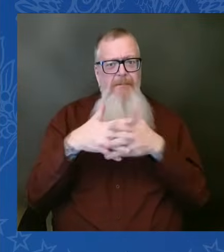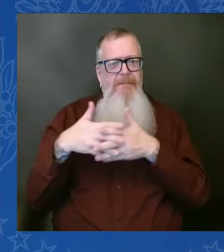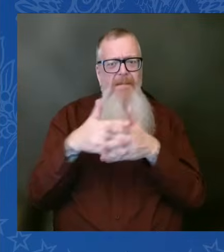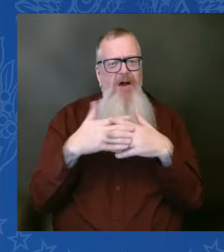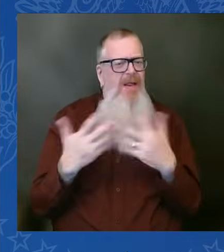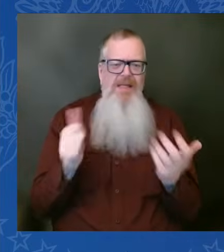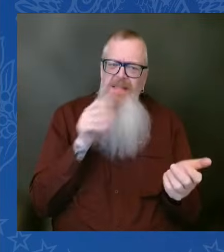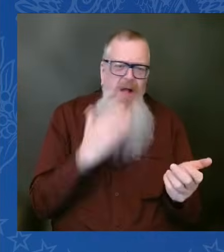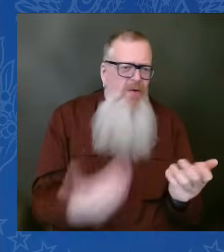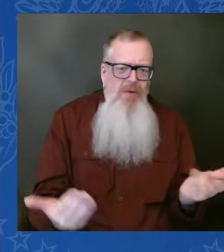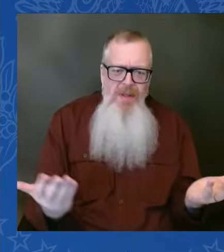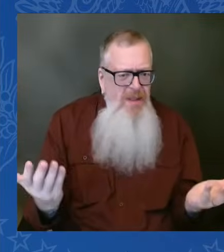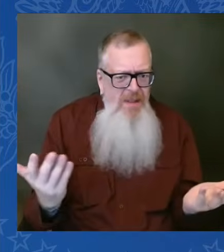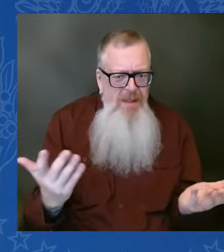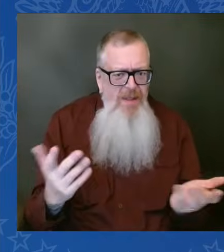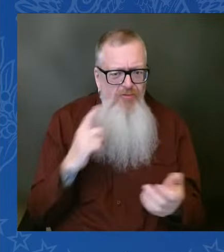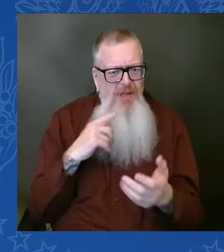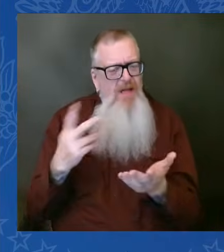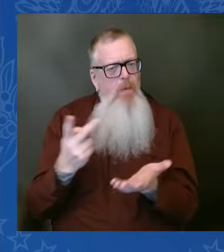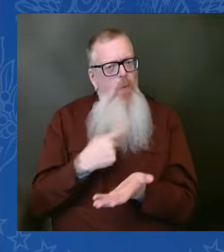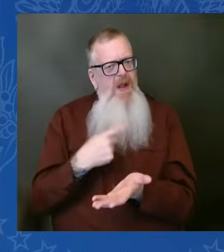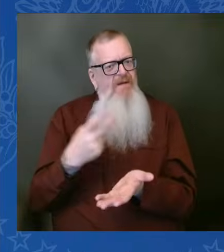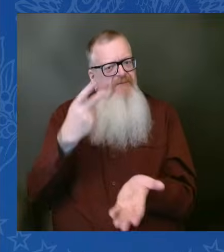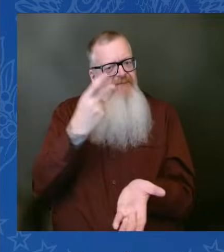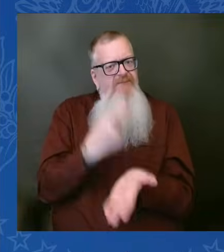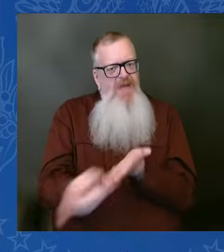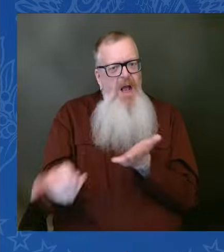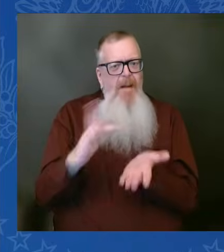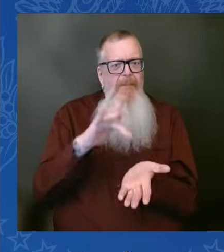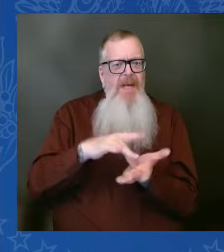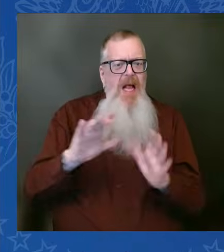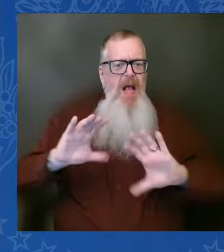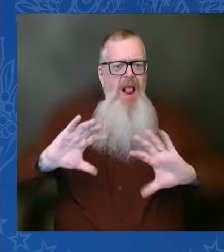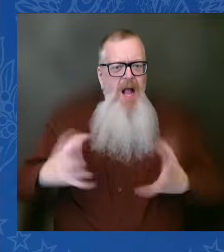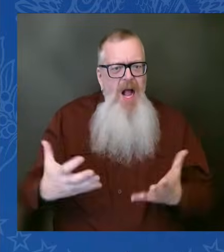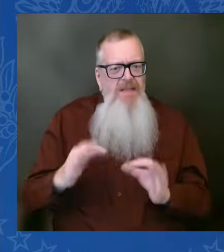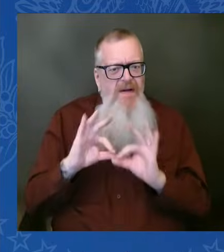Working- and middle-class families were being hurt. The pandemic and the economic crisis